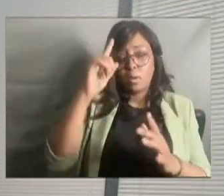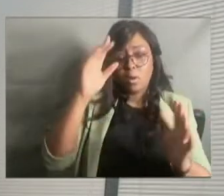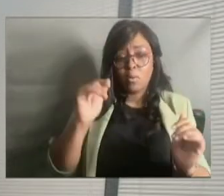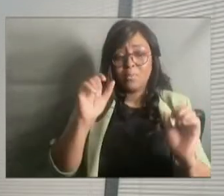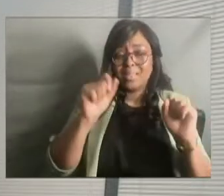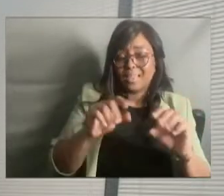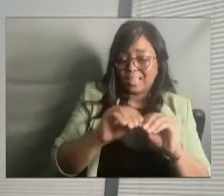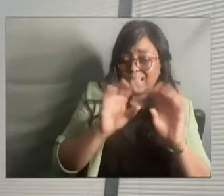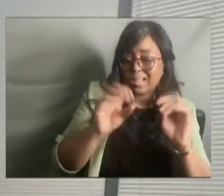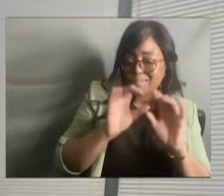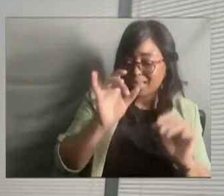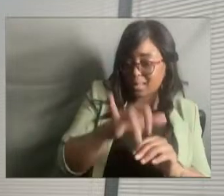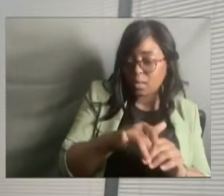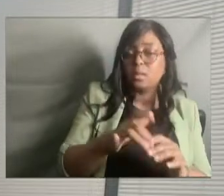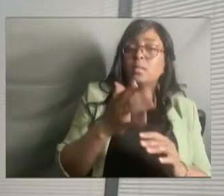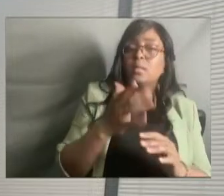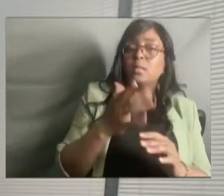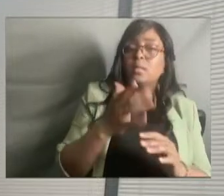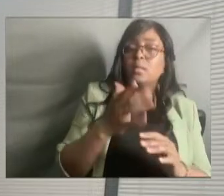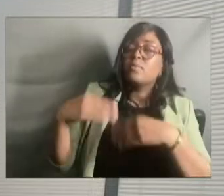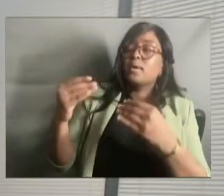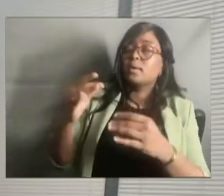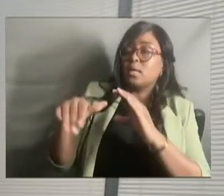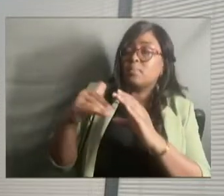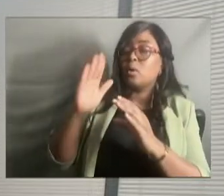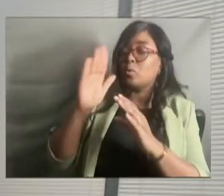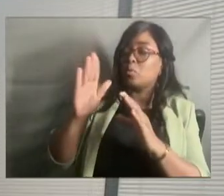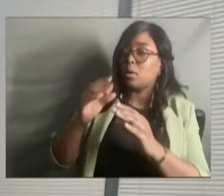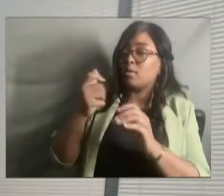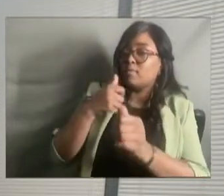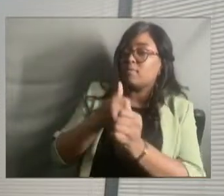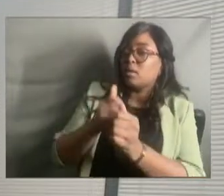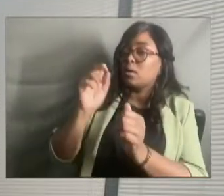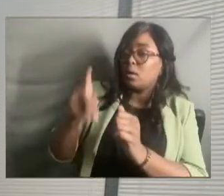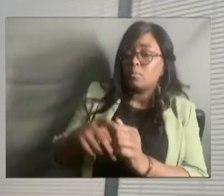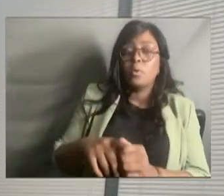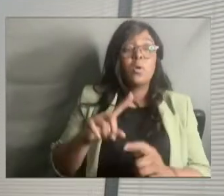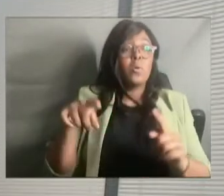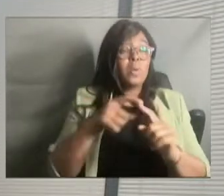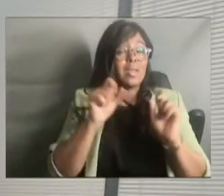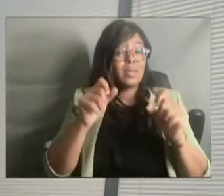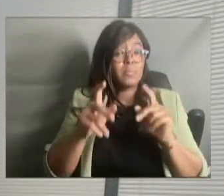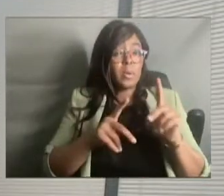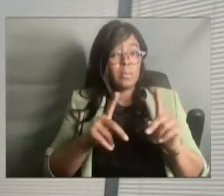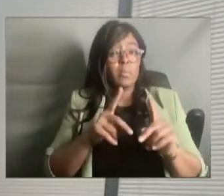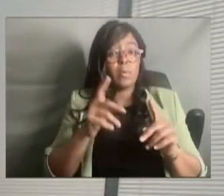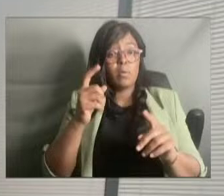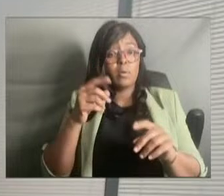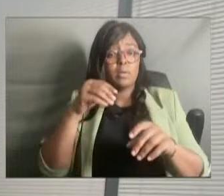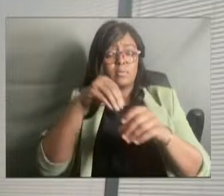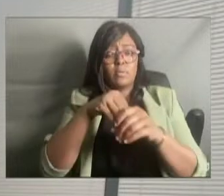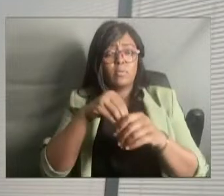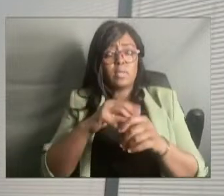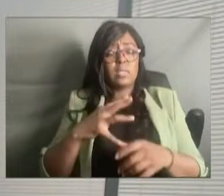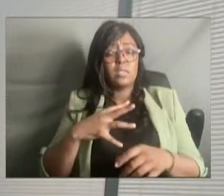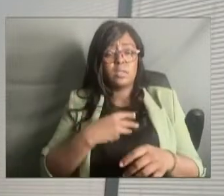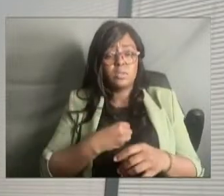greater clarity to that. Thank you for including your email. We'll follow up with you. When